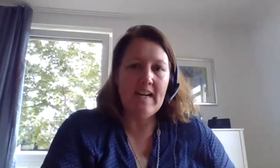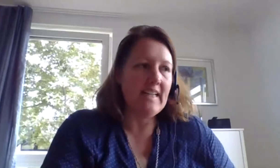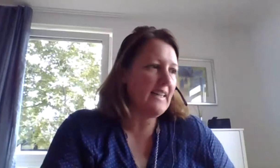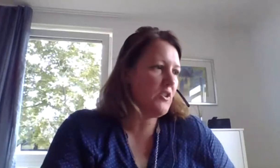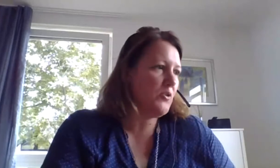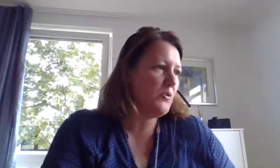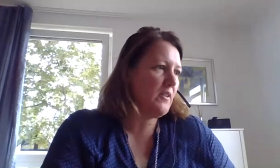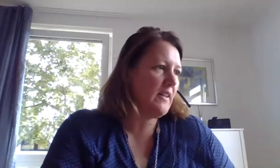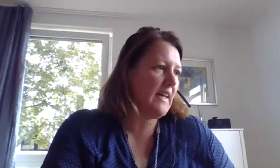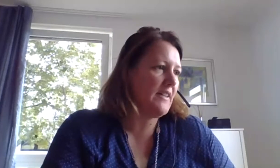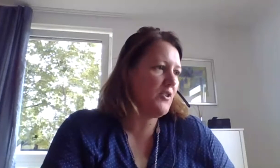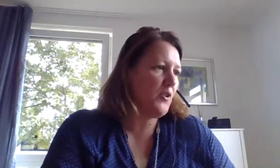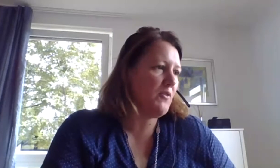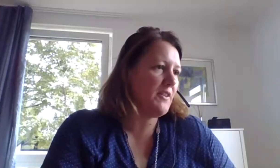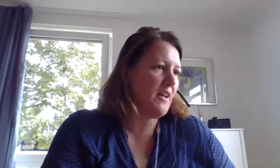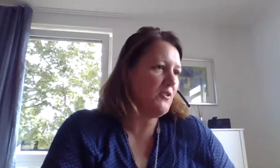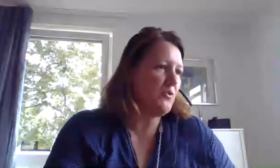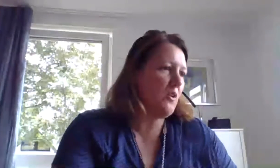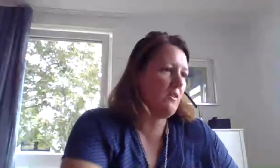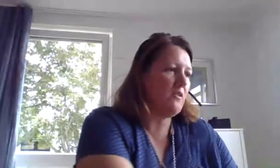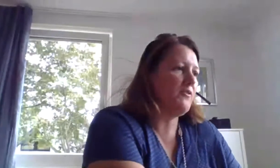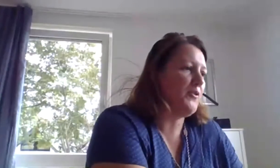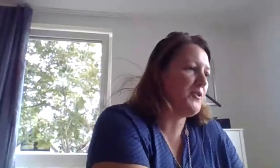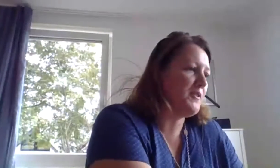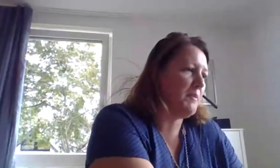I like to hand over now to our first